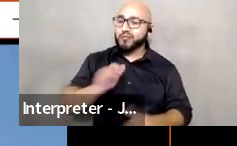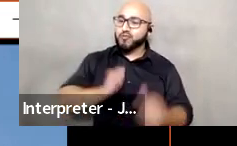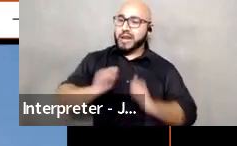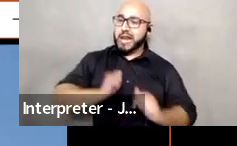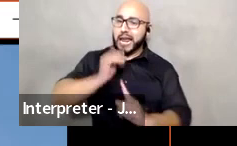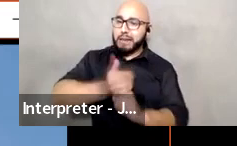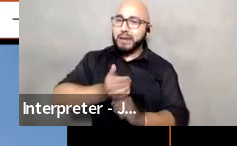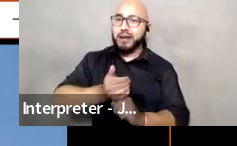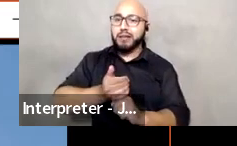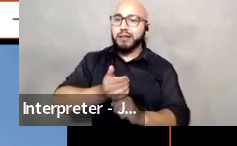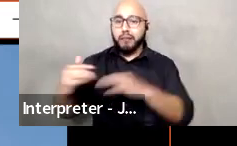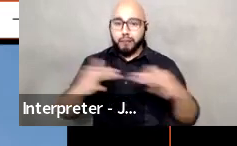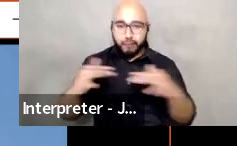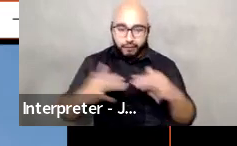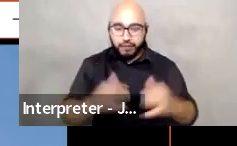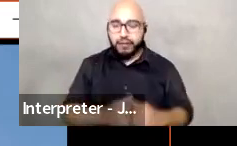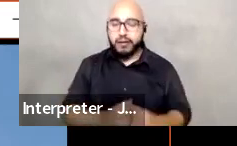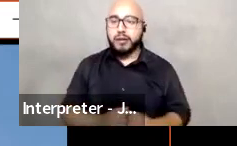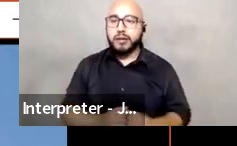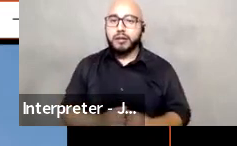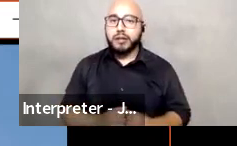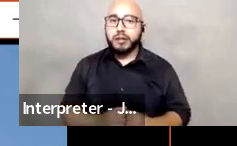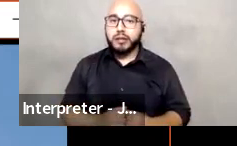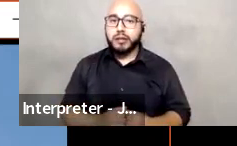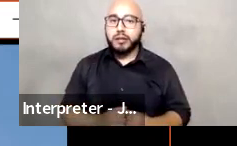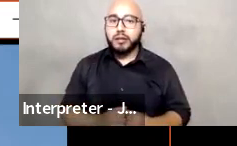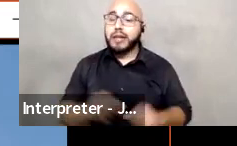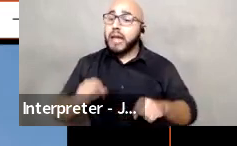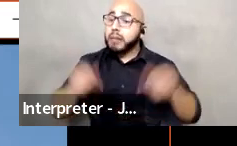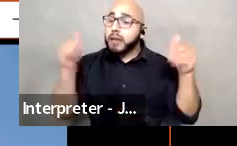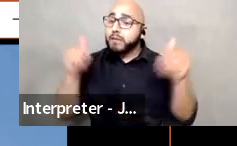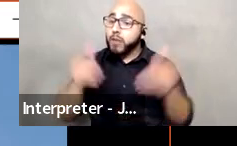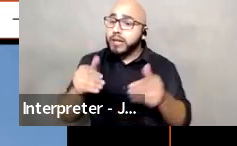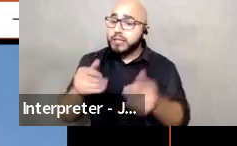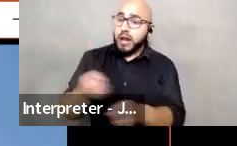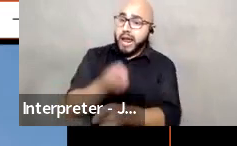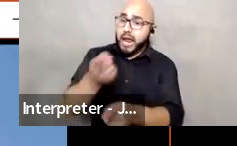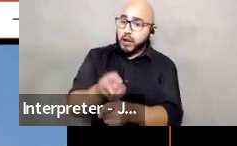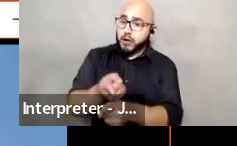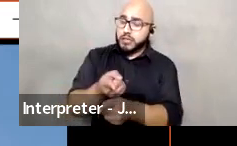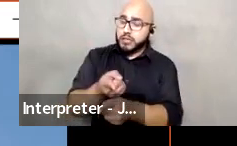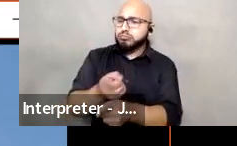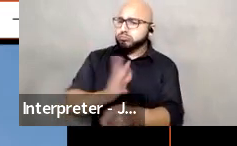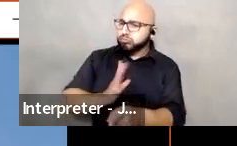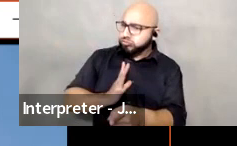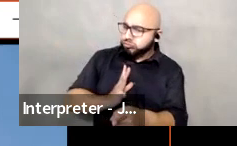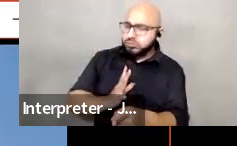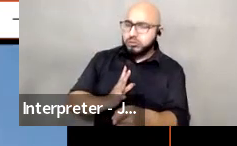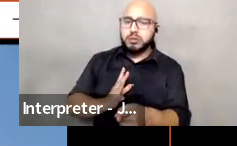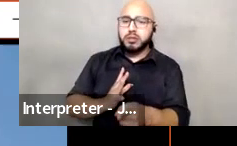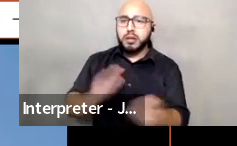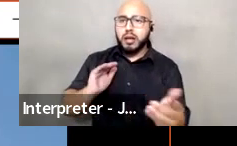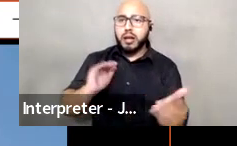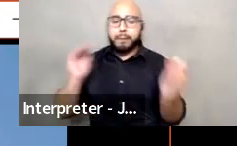Can. Be. You know. Focused on accuracy, which is good as. Opposed to a.